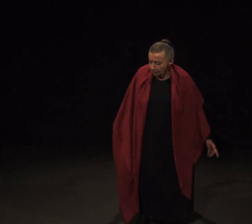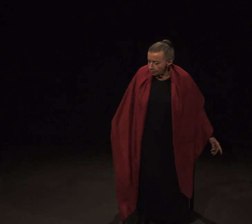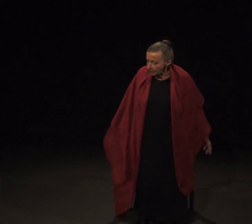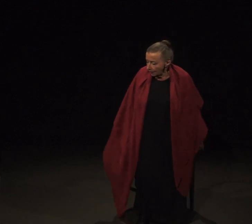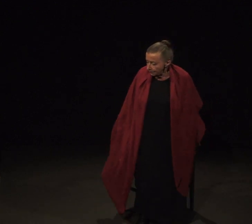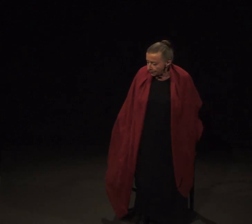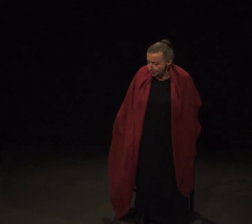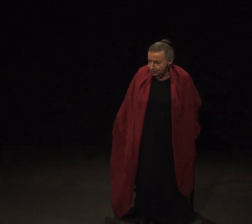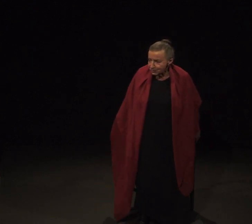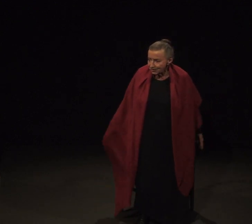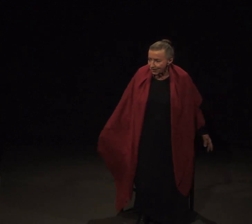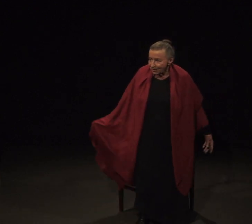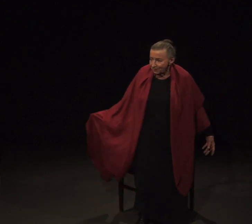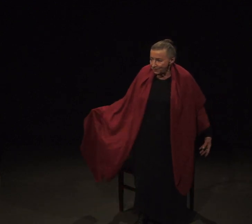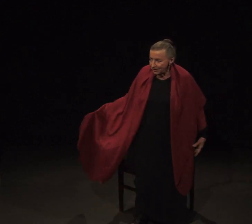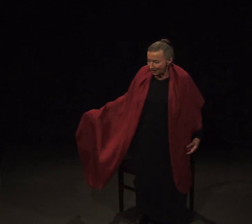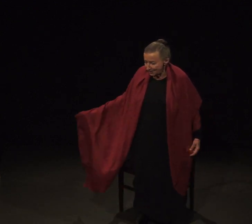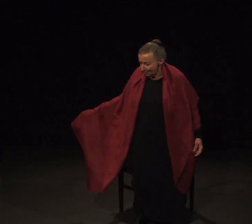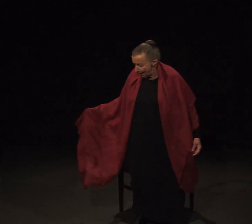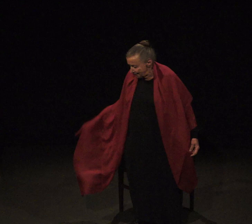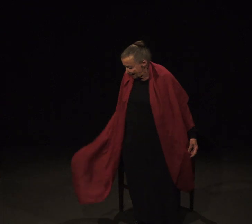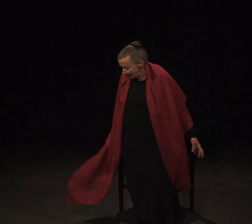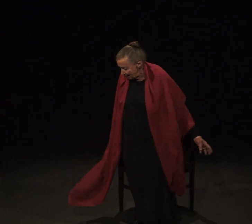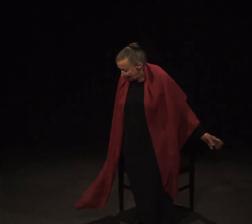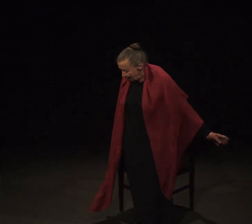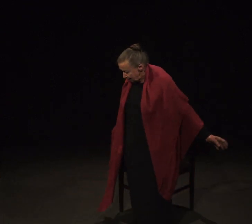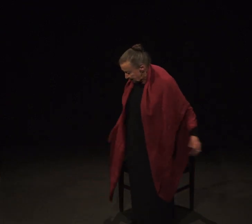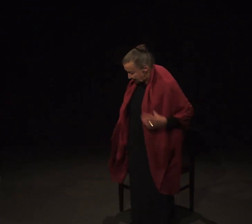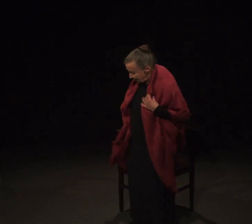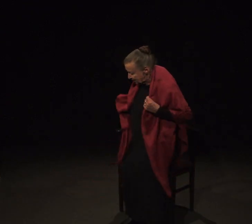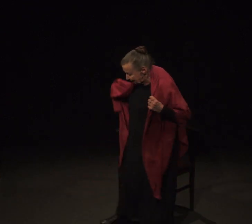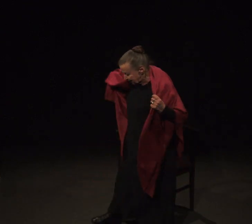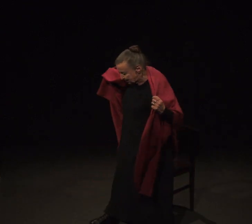Telimena welcomed each guest, charming them with conversation.